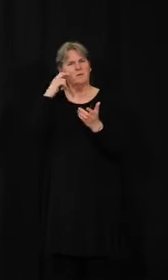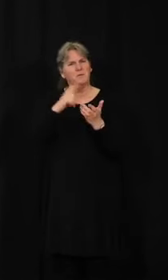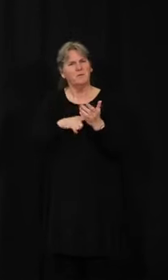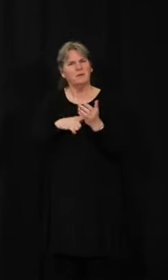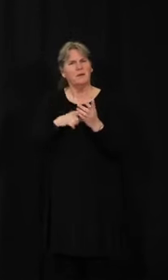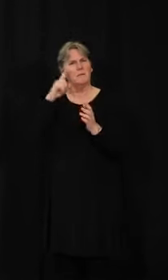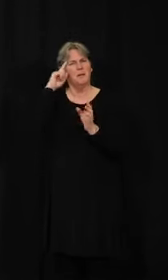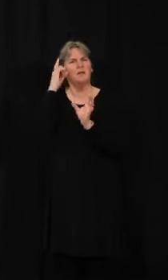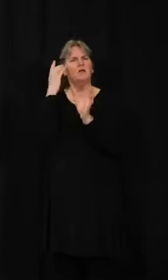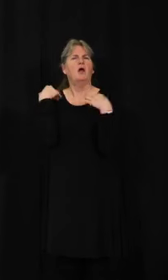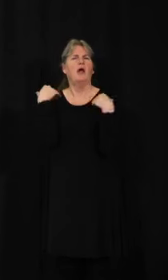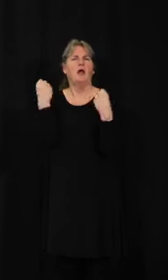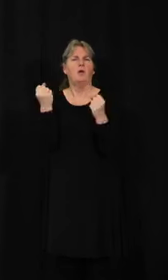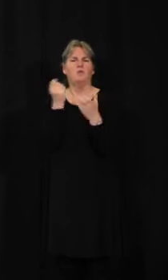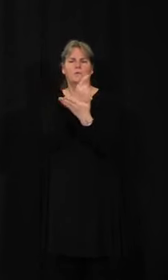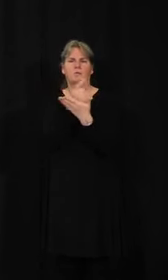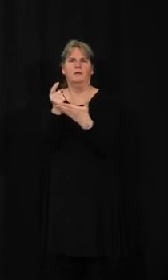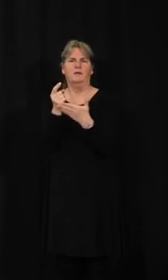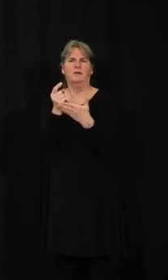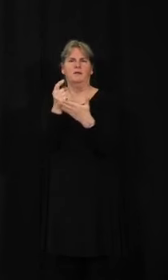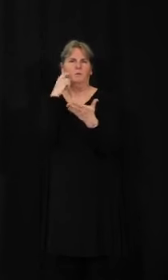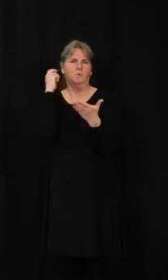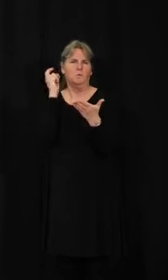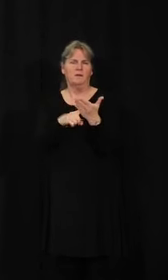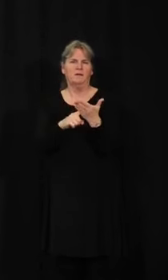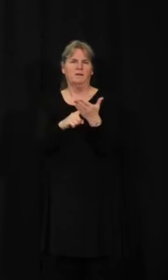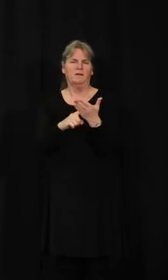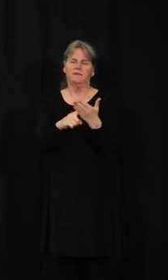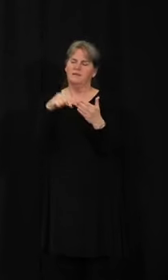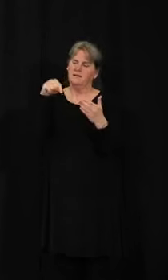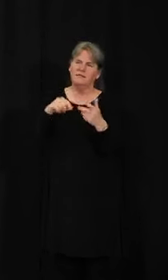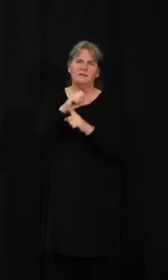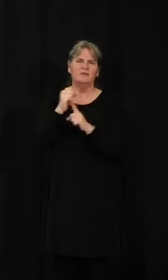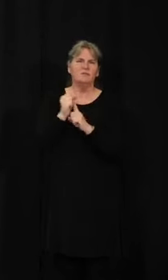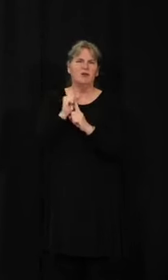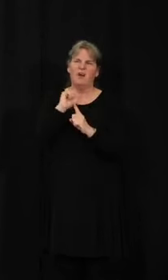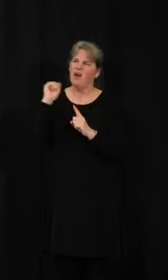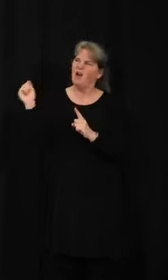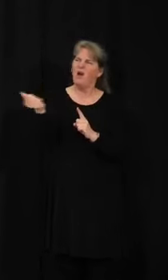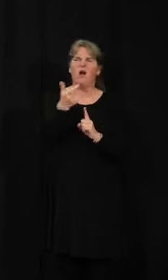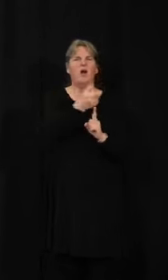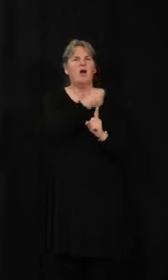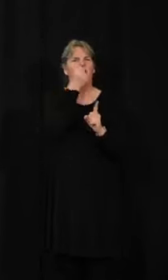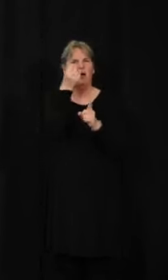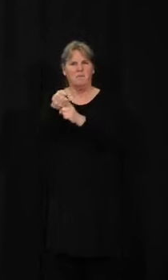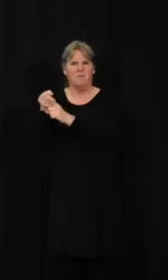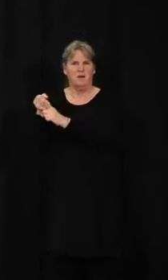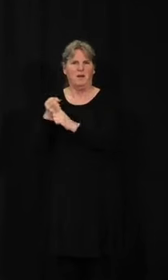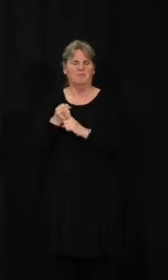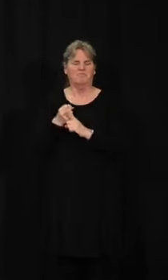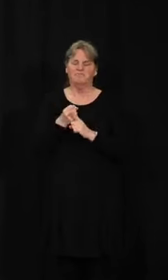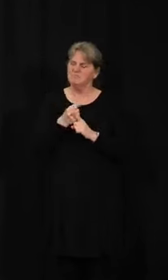mental health week. Everyone is impacted by this situation, and it has not been easy.